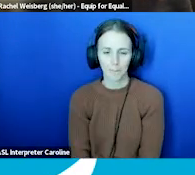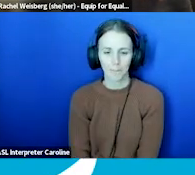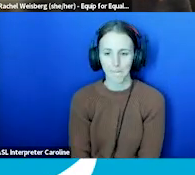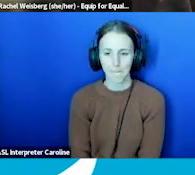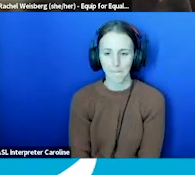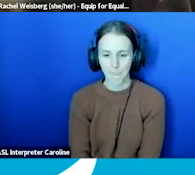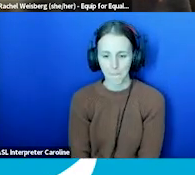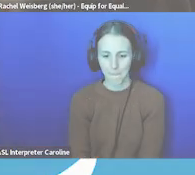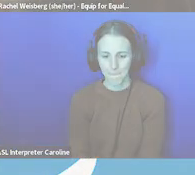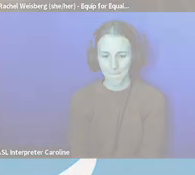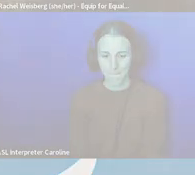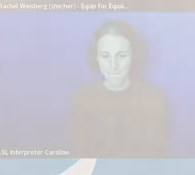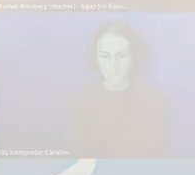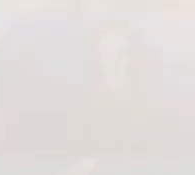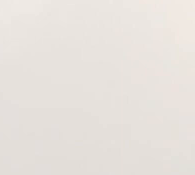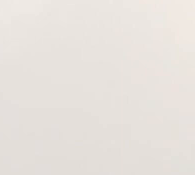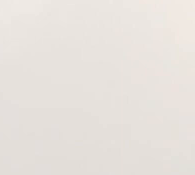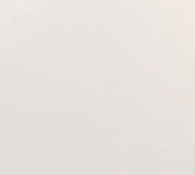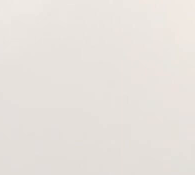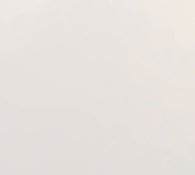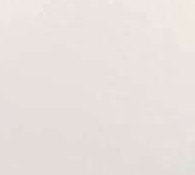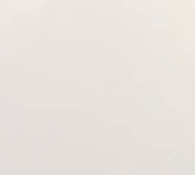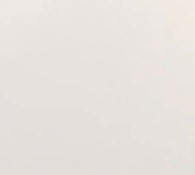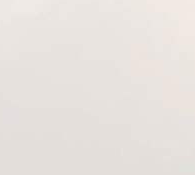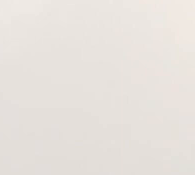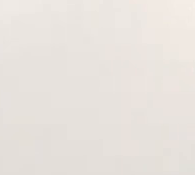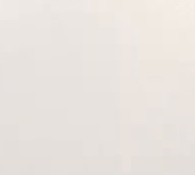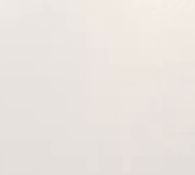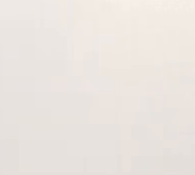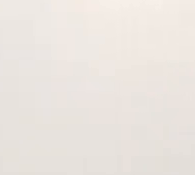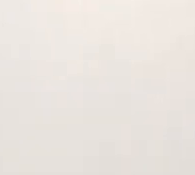WOULD BE FANTASTIC. >> THANK YOU FOR